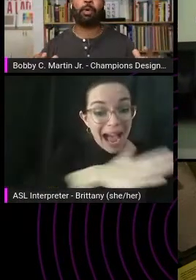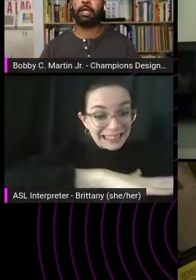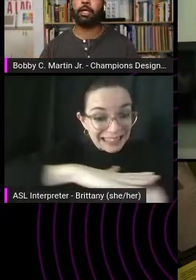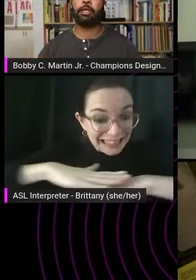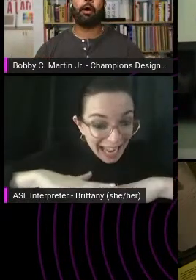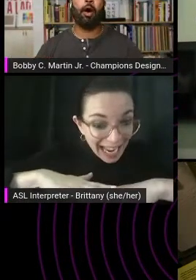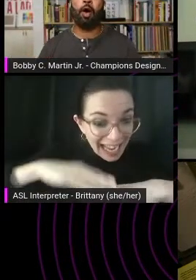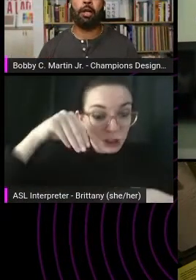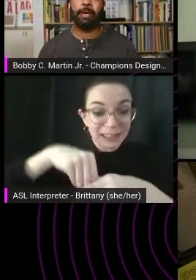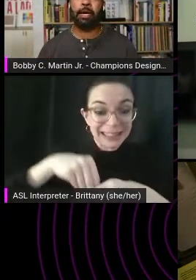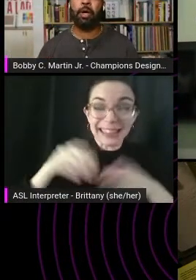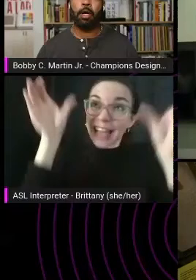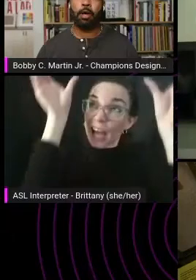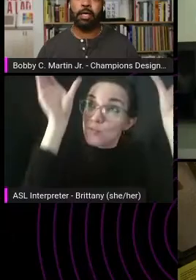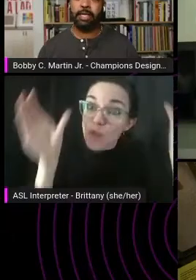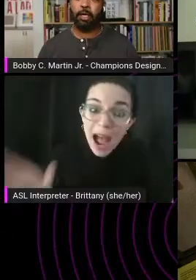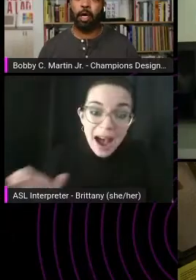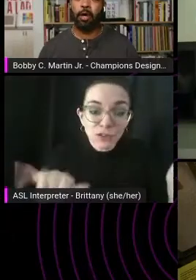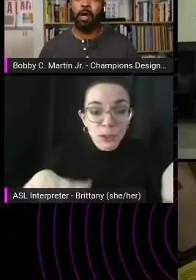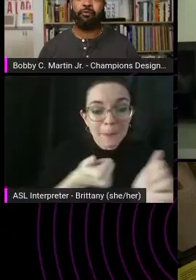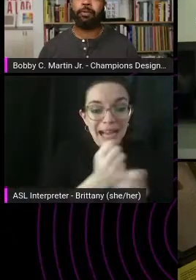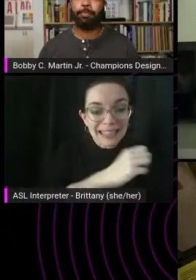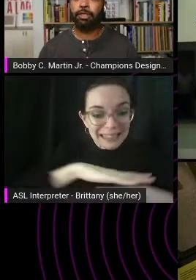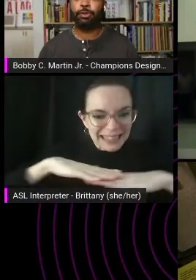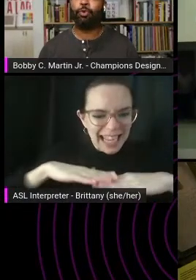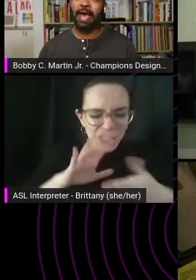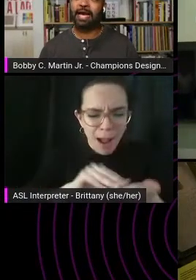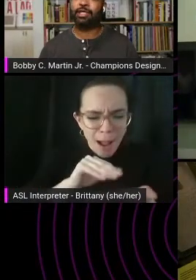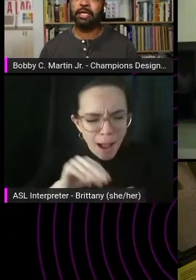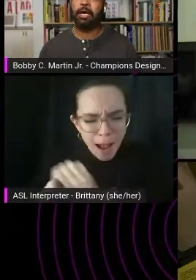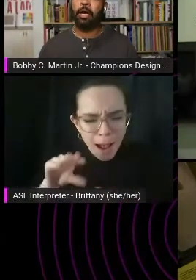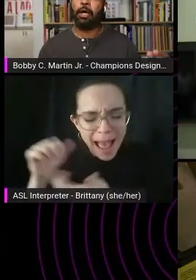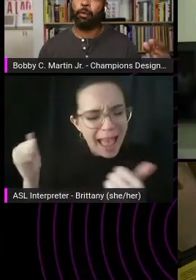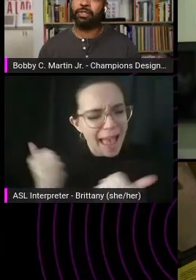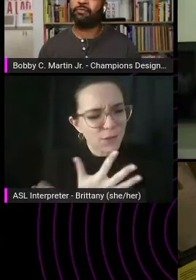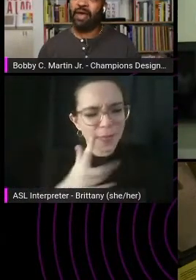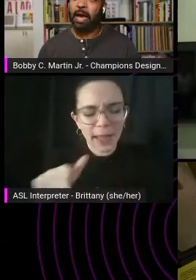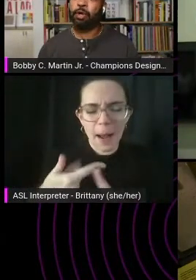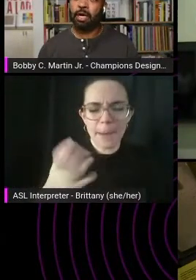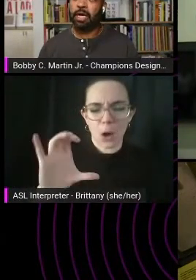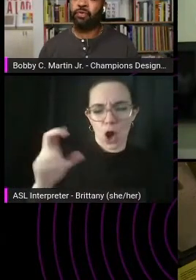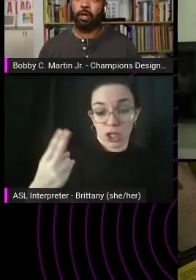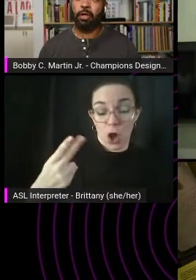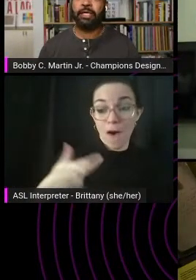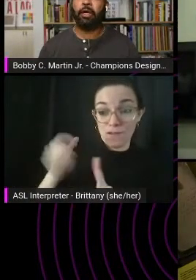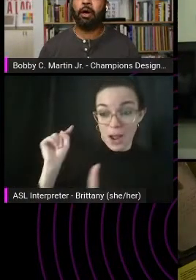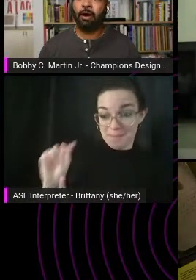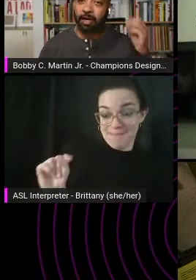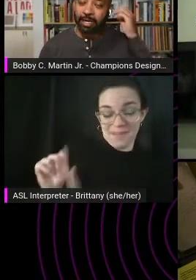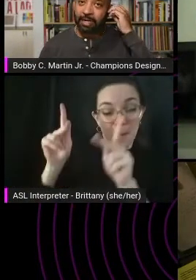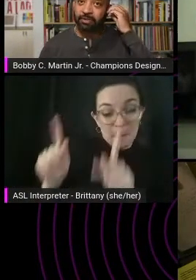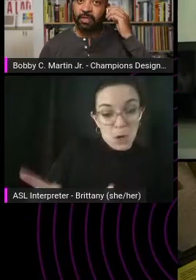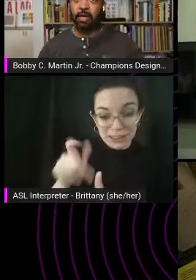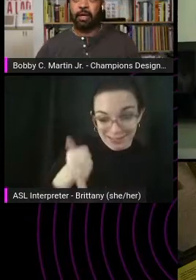And we learned all about Carnegie Hall from the person who actually was the founder of the Carnegie Hall archives.